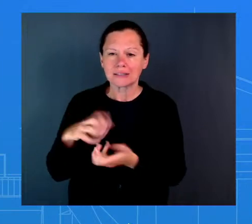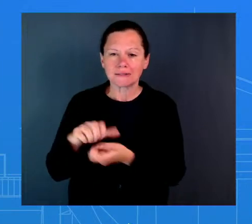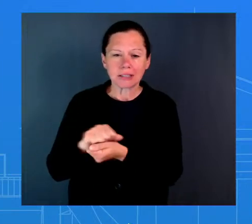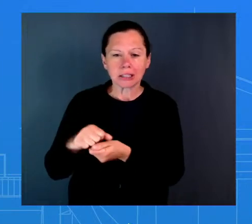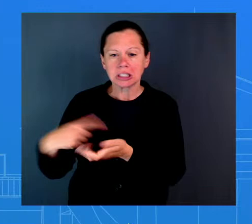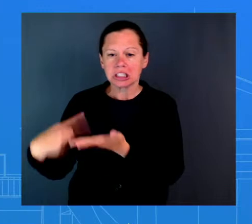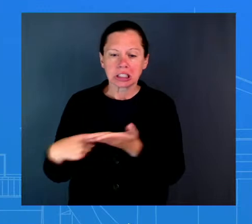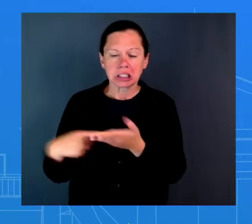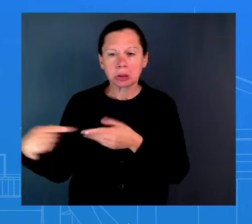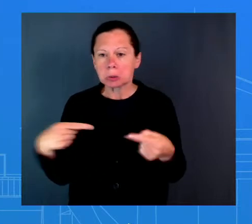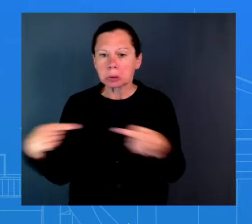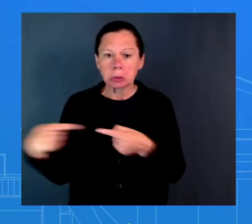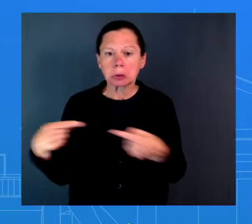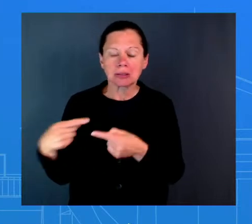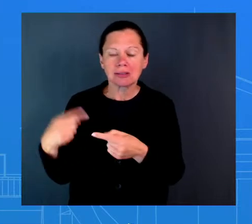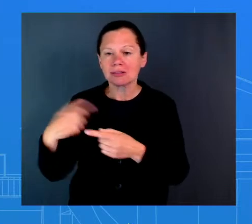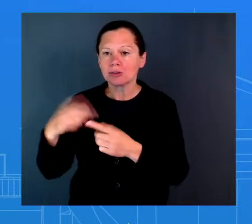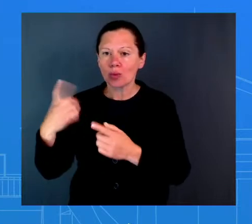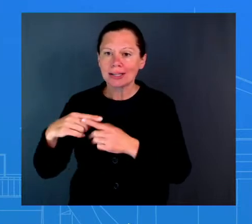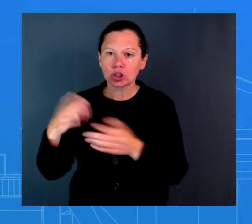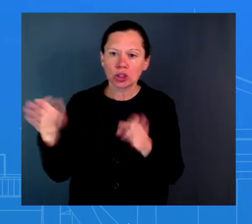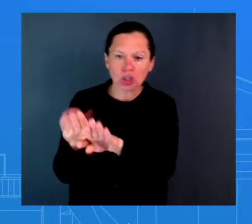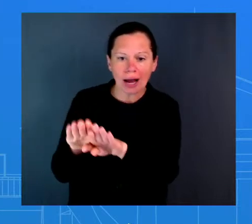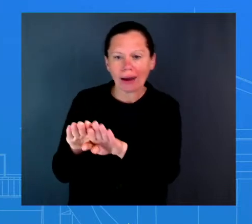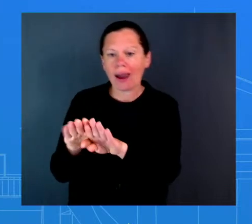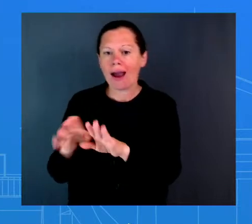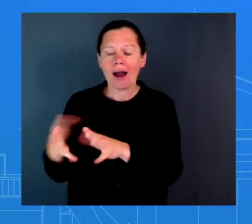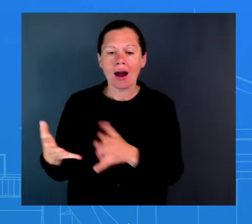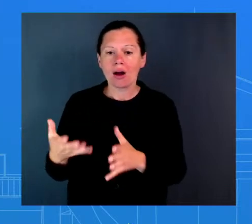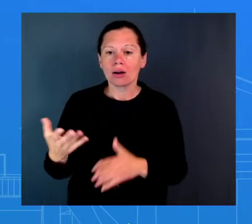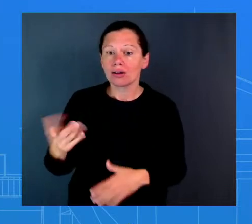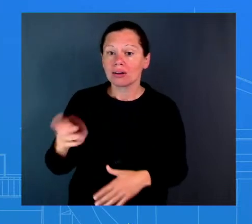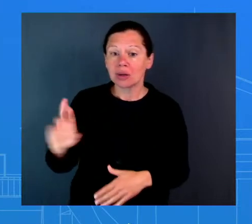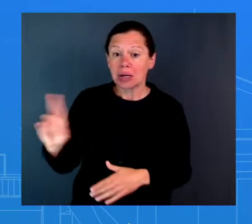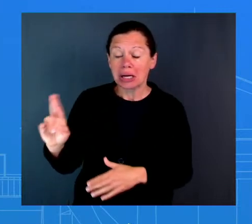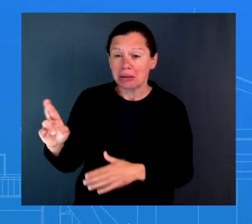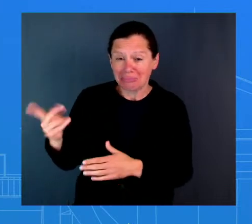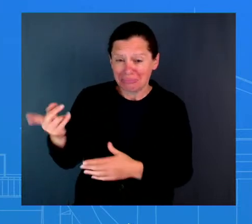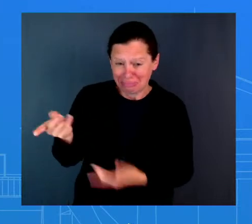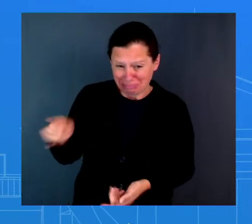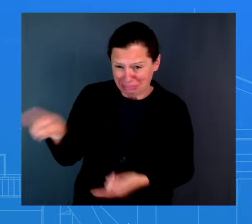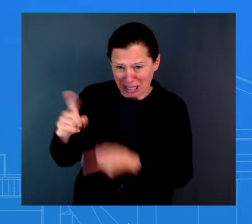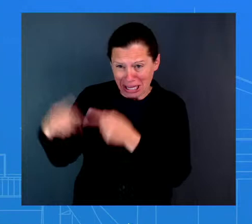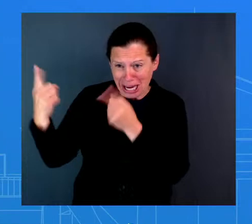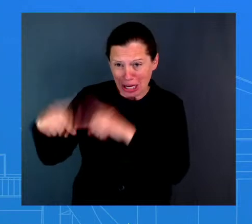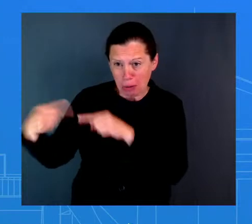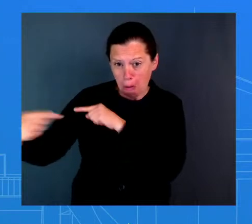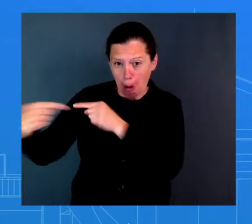can't even get an agreement among themselves to keep the government running or to fund the military.